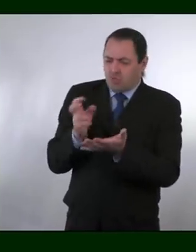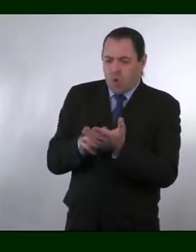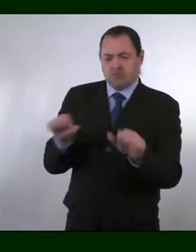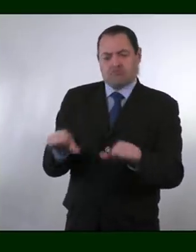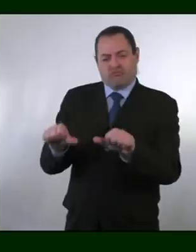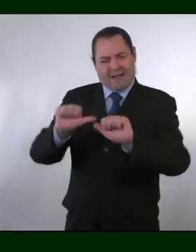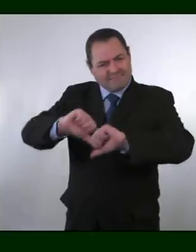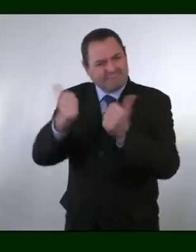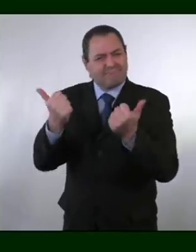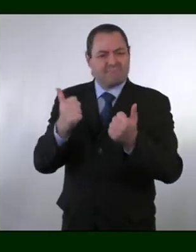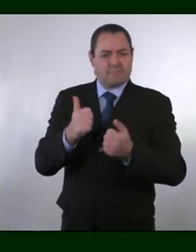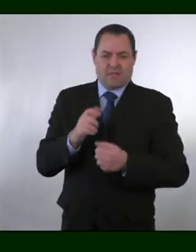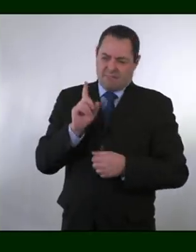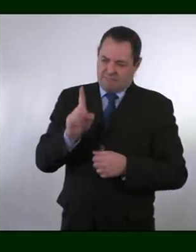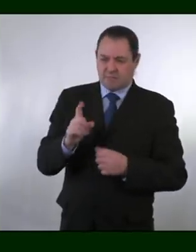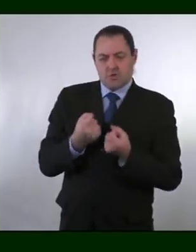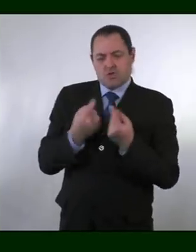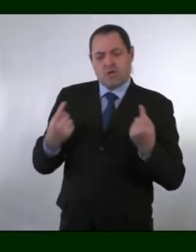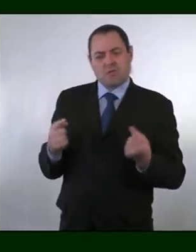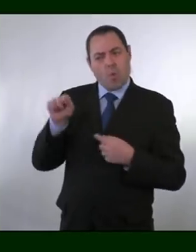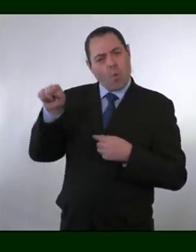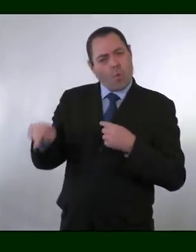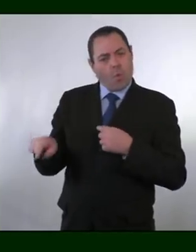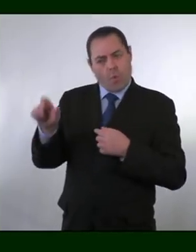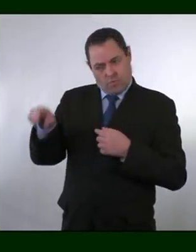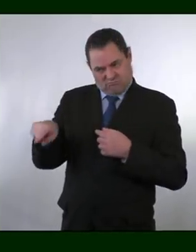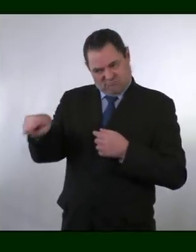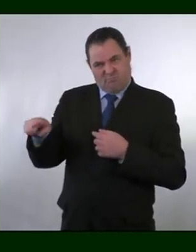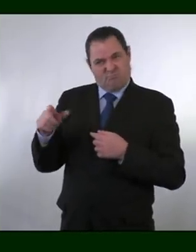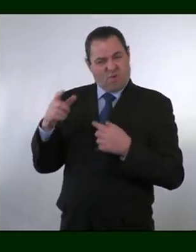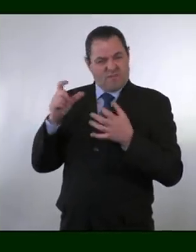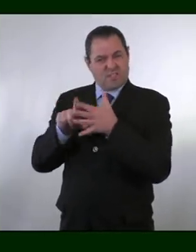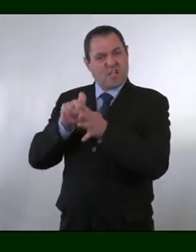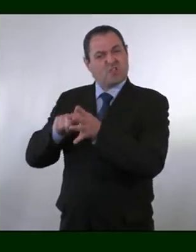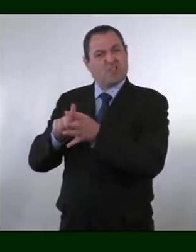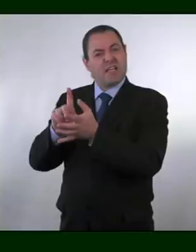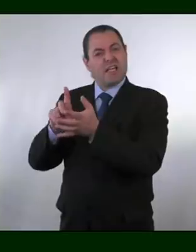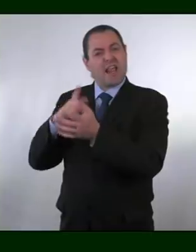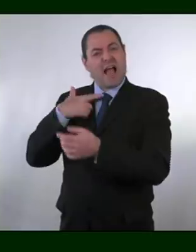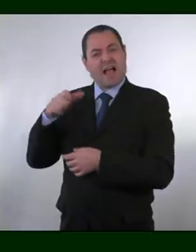Chancellor of the Duchy of Lancaster, the hon. Member for Leeds West (Rachel Reeves), wrote to the Government, attacking us for failing to approach various companies,